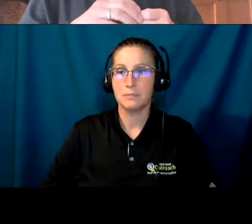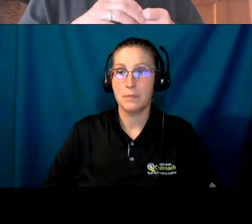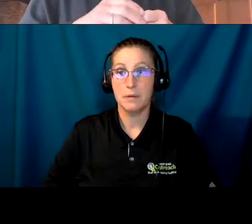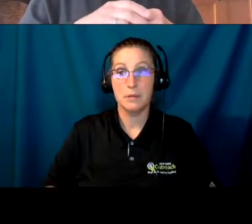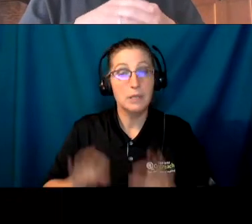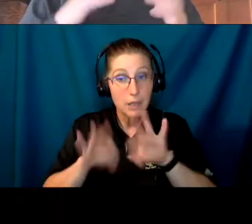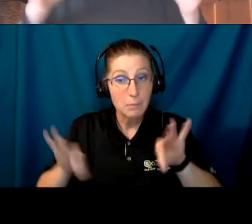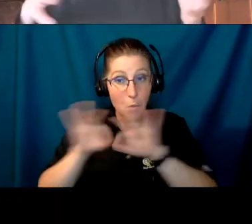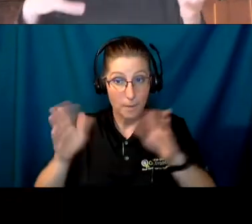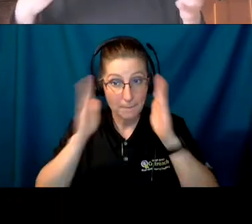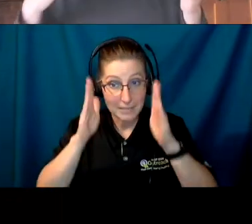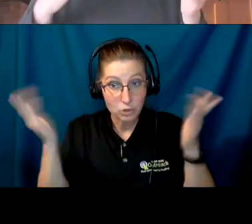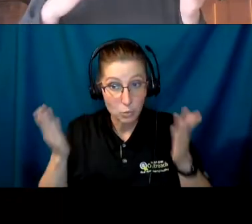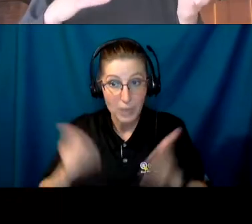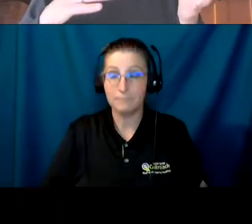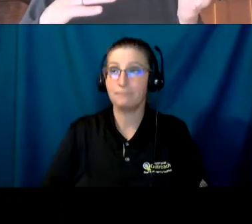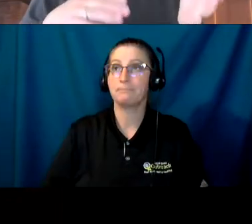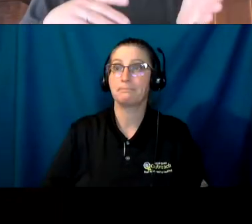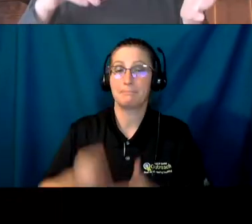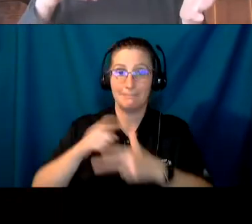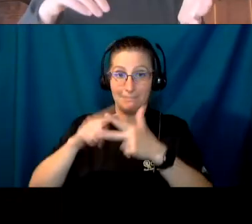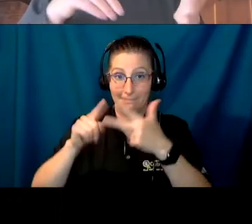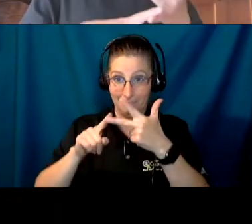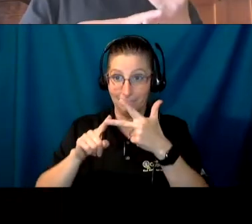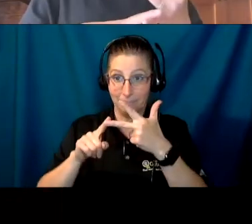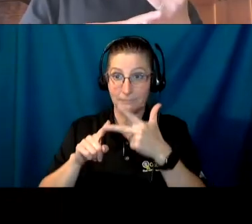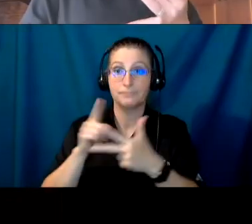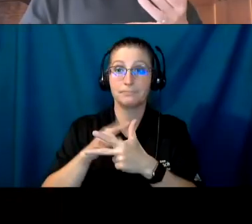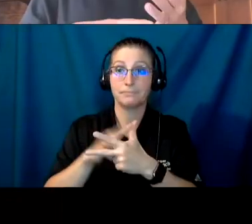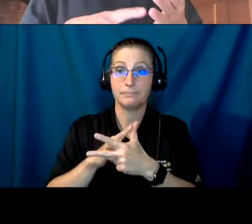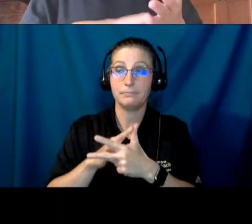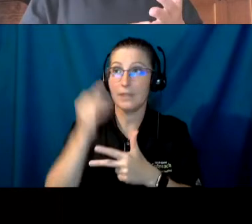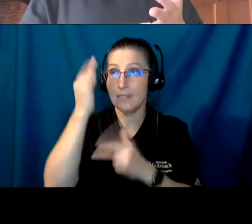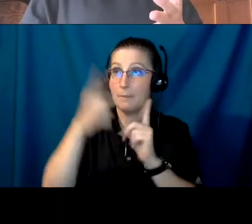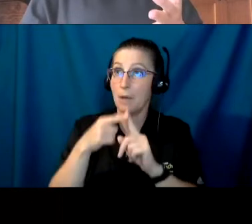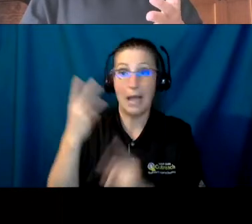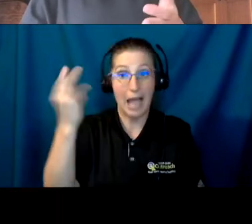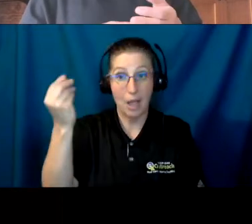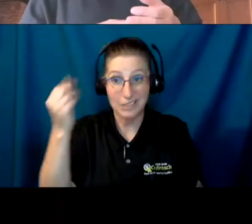to, is really thinking about when you're thinking about the spaces, the recess yard, the cafeteria,